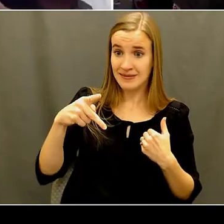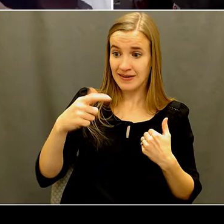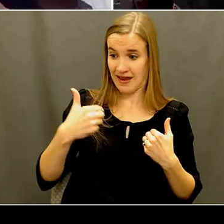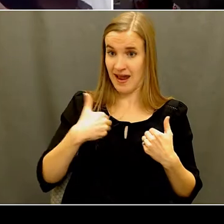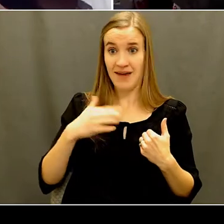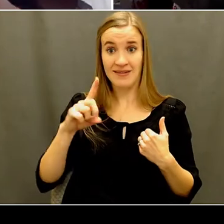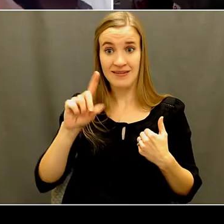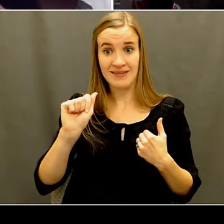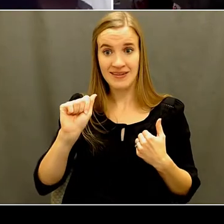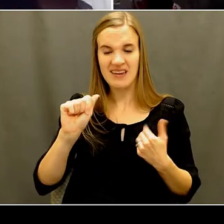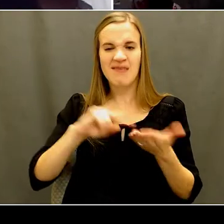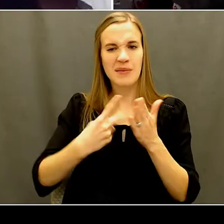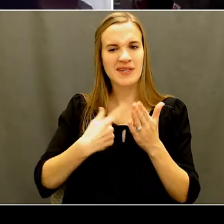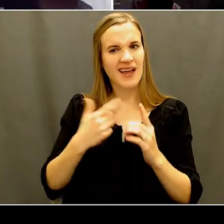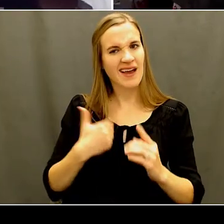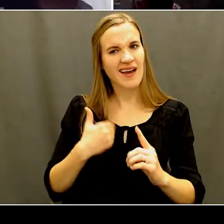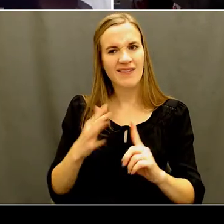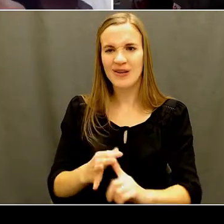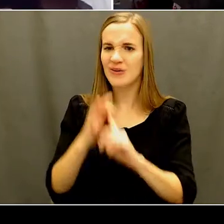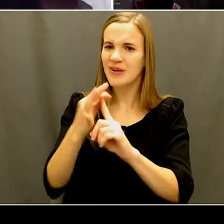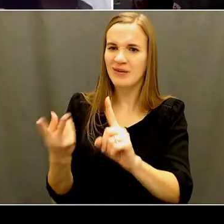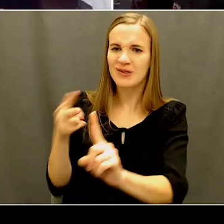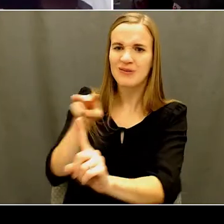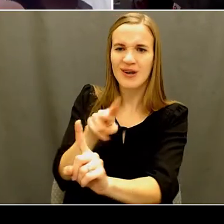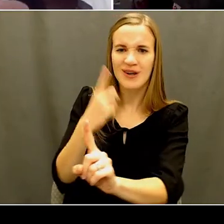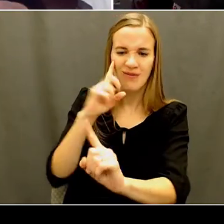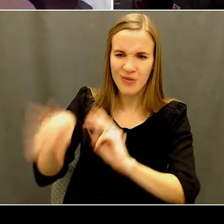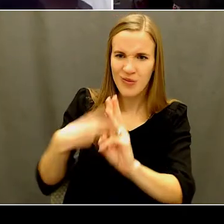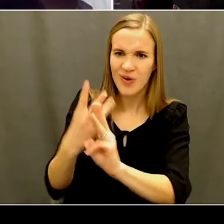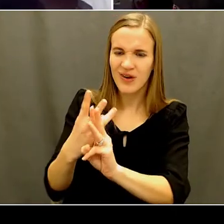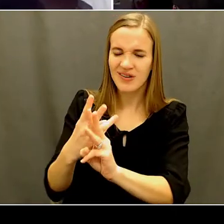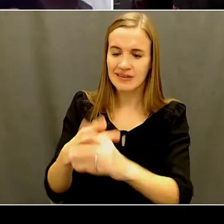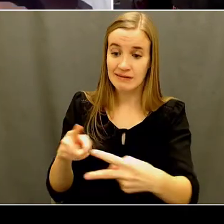this perspective to advocate for others, like me, and what I've learned since